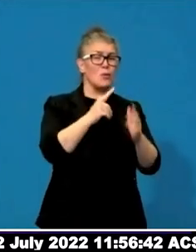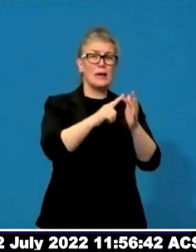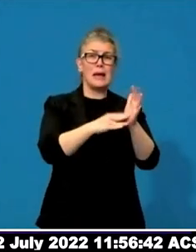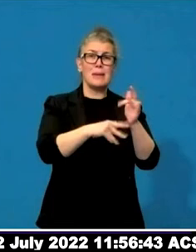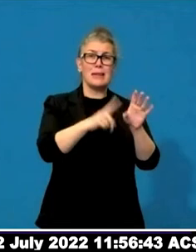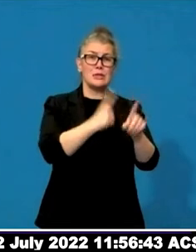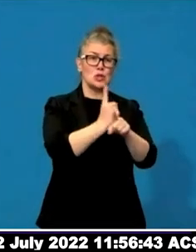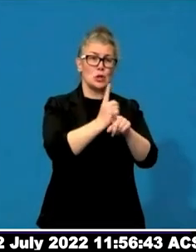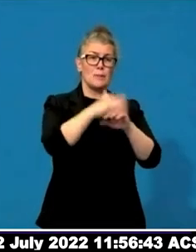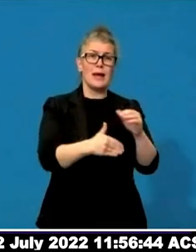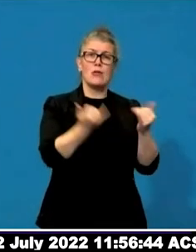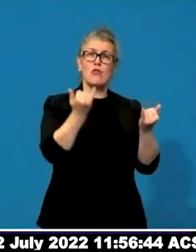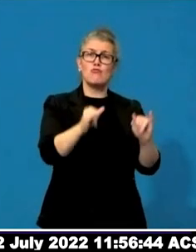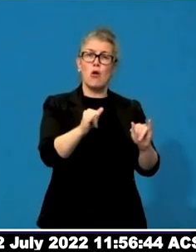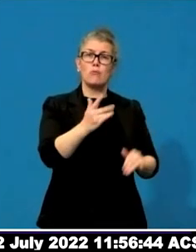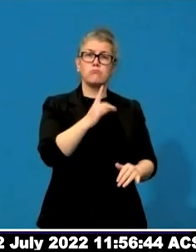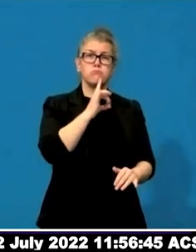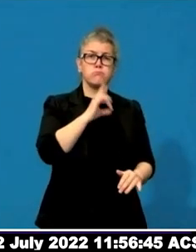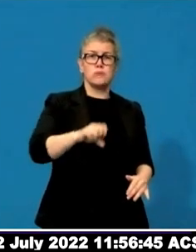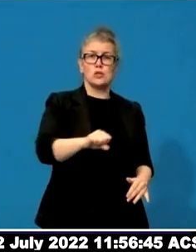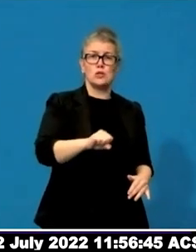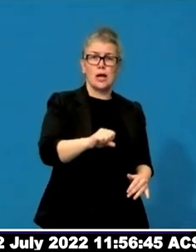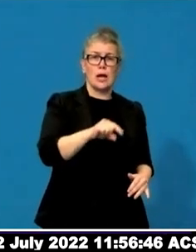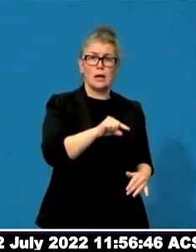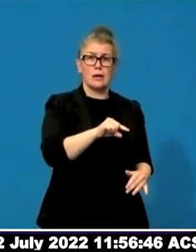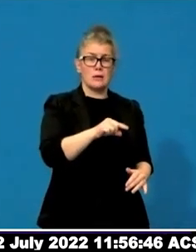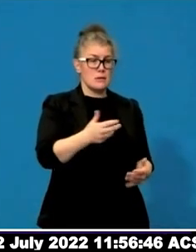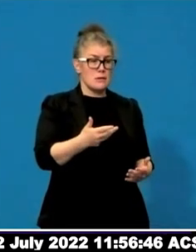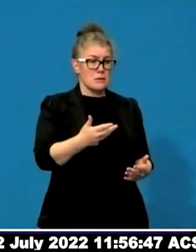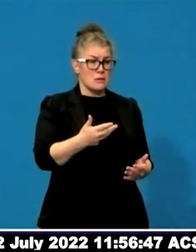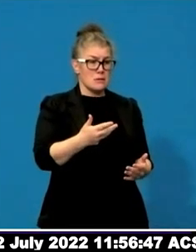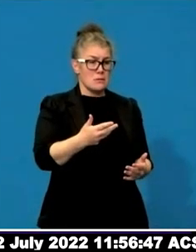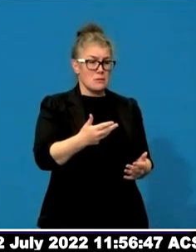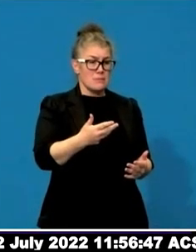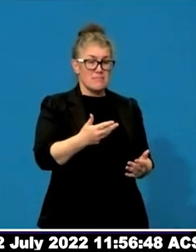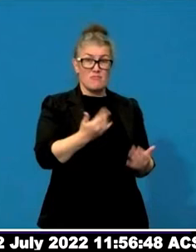and the cost of clothing, they're the things that really affect people's lives.